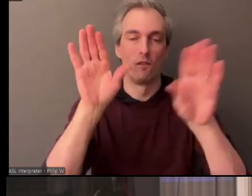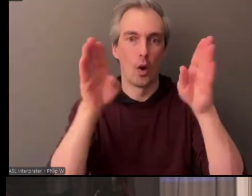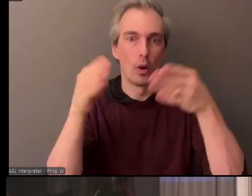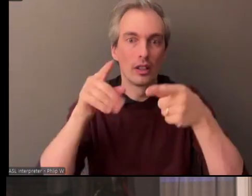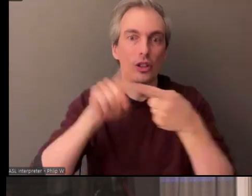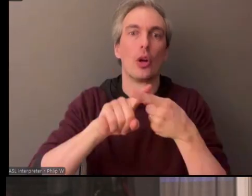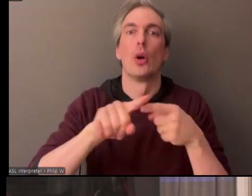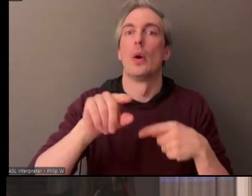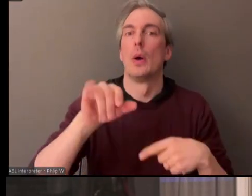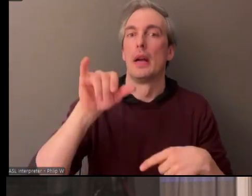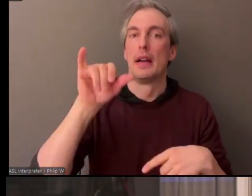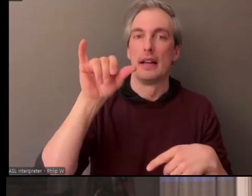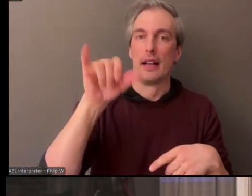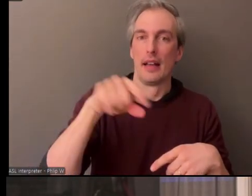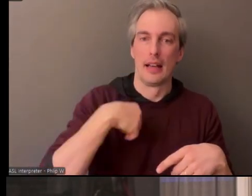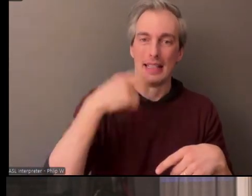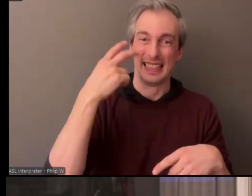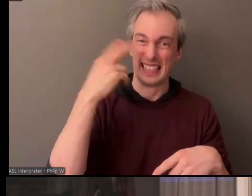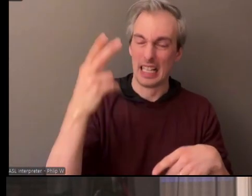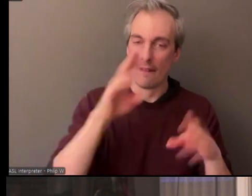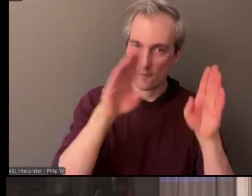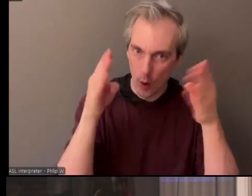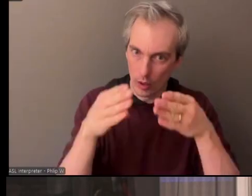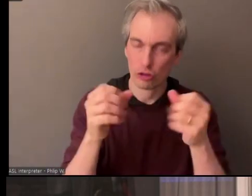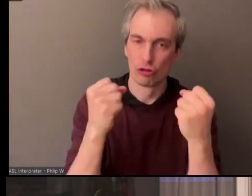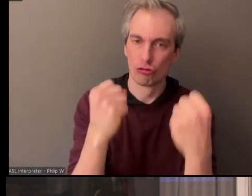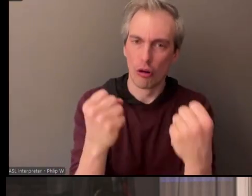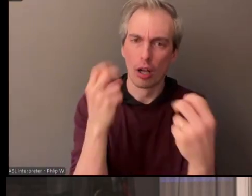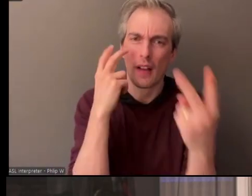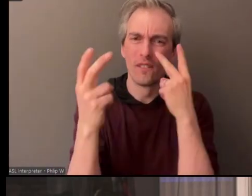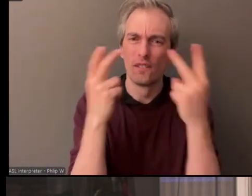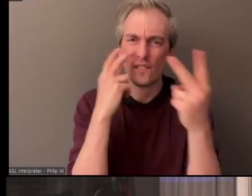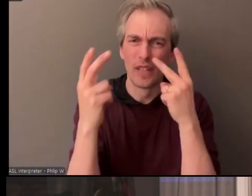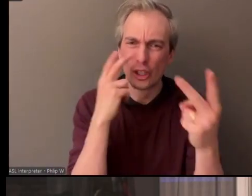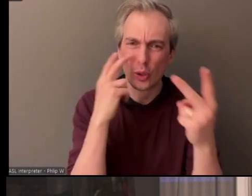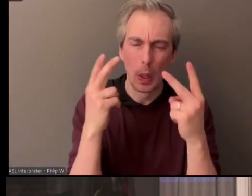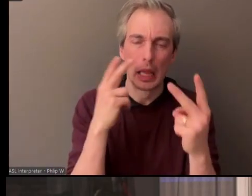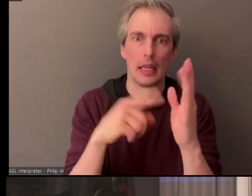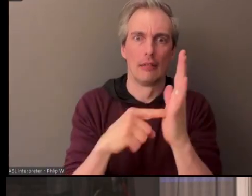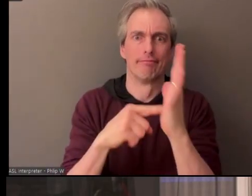So if I'm the UI dev and I get this criteria, I have a problem, don't I?